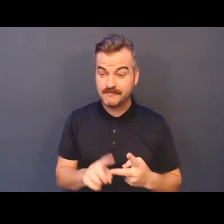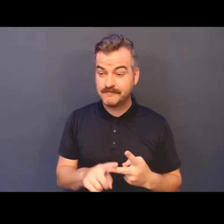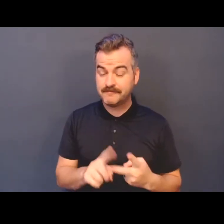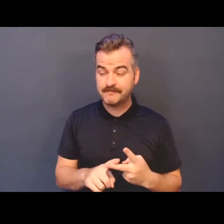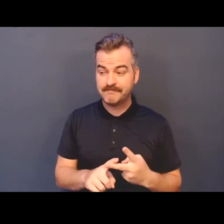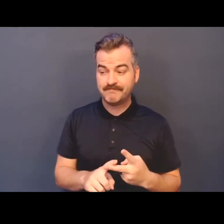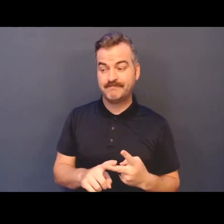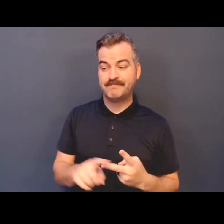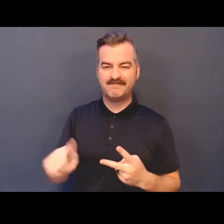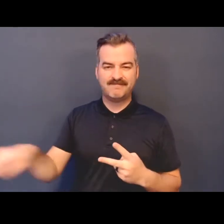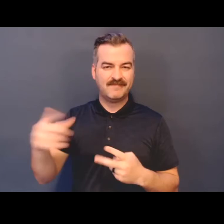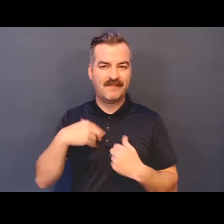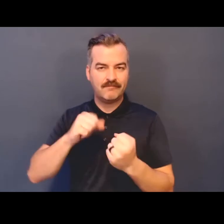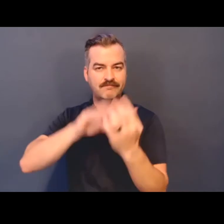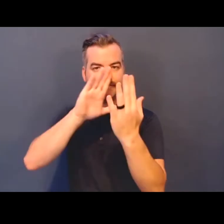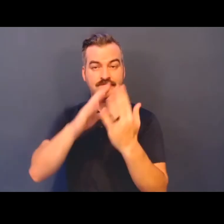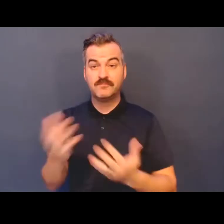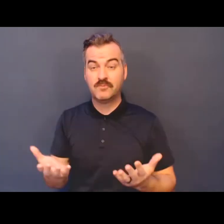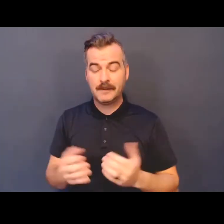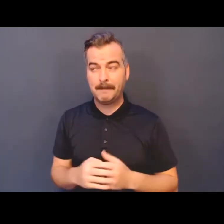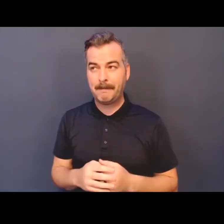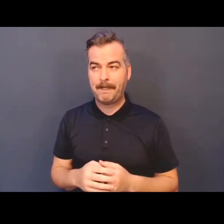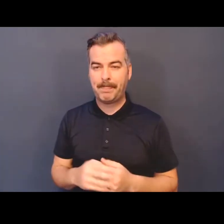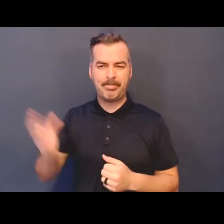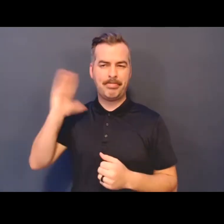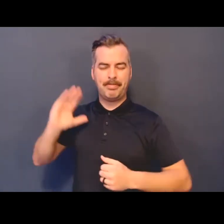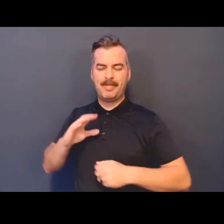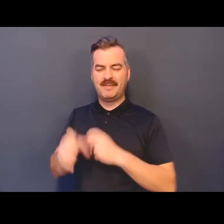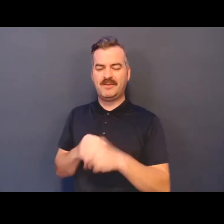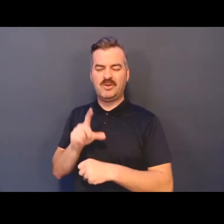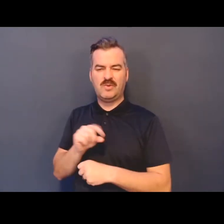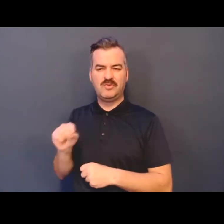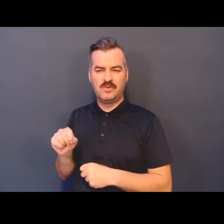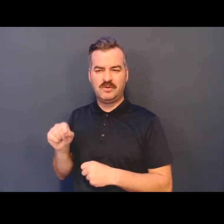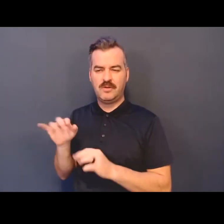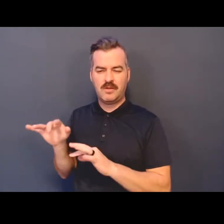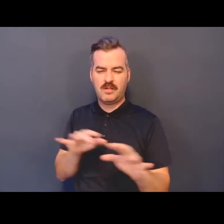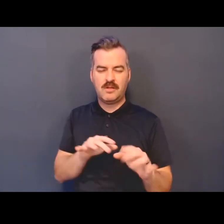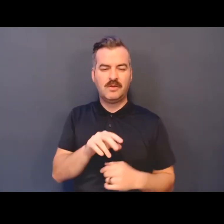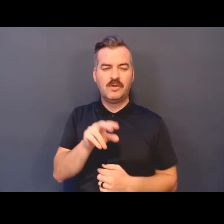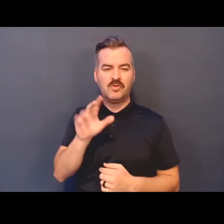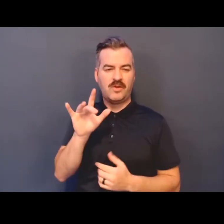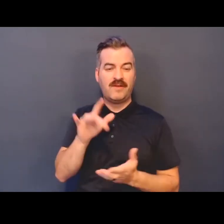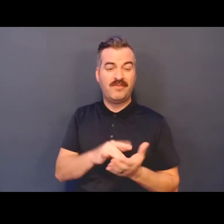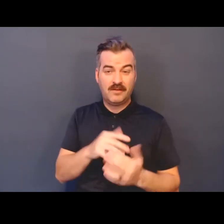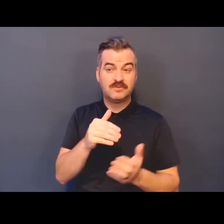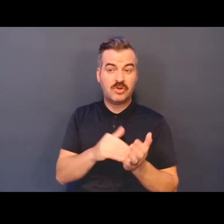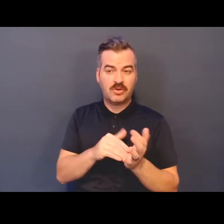disabled patients receive a 2020 study of over 25,000 clinicians conducted by then point